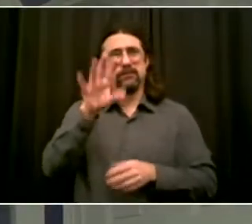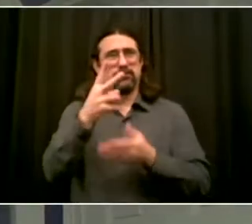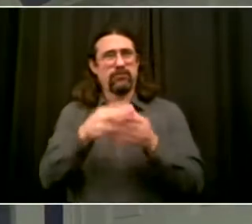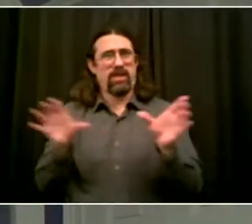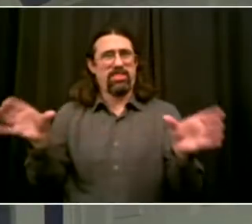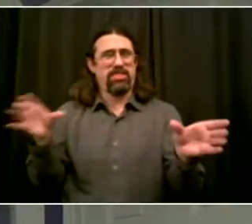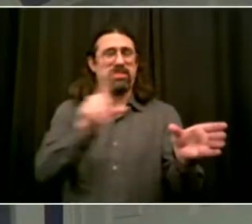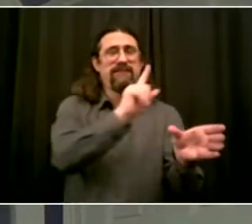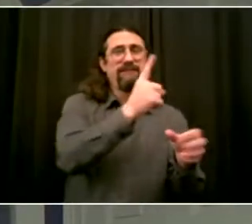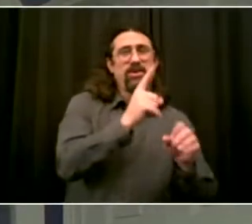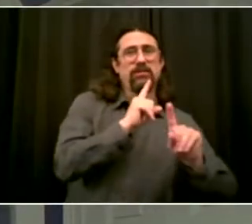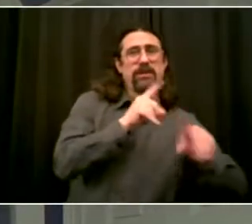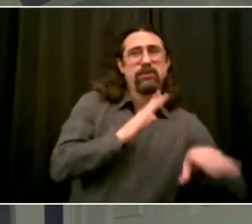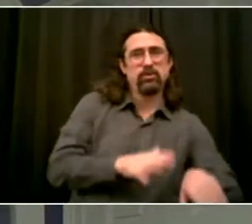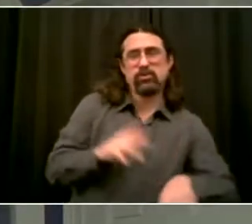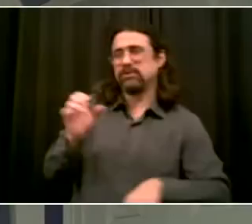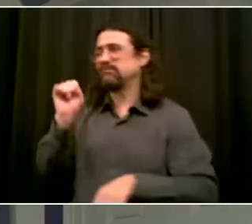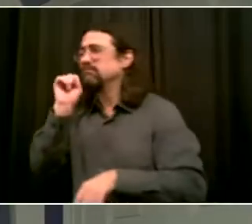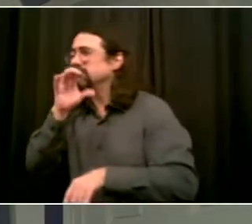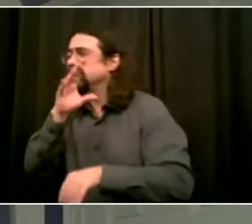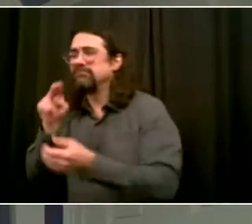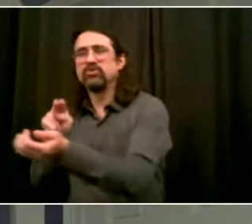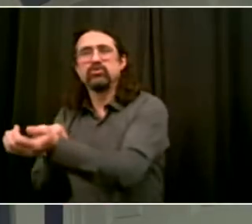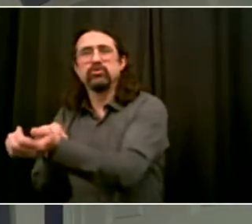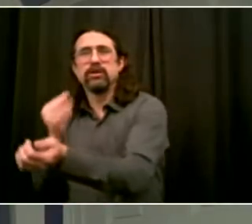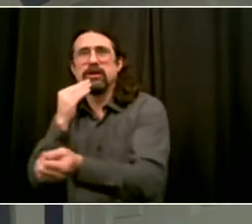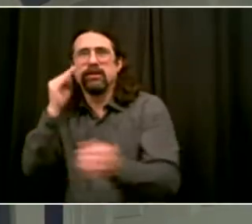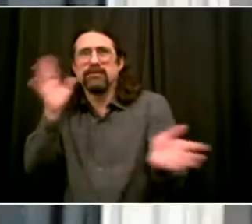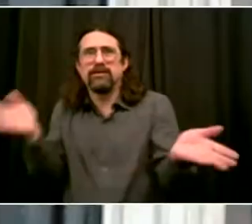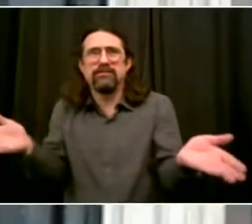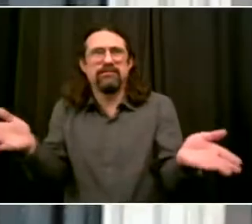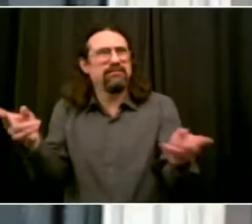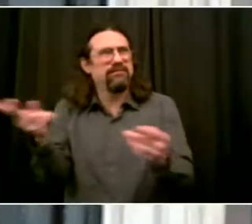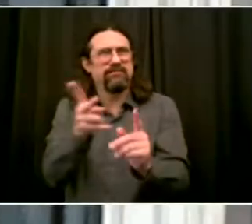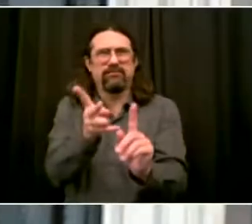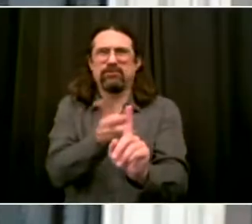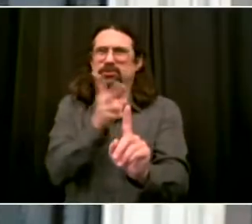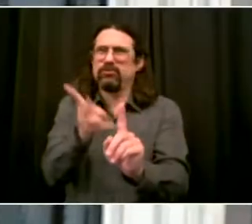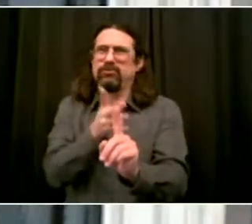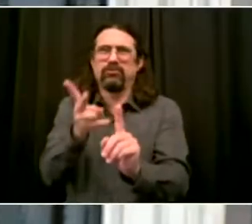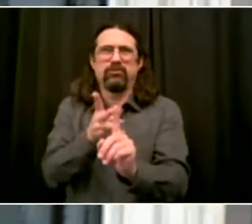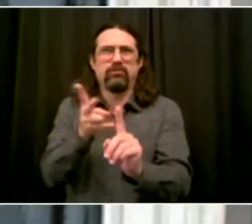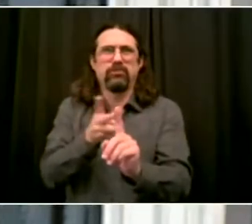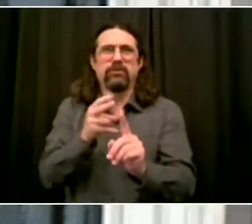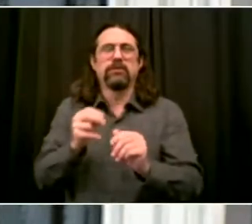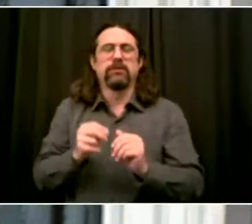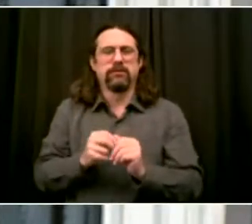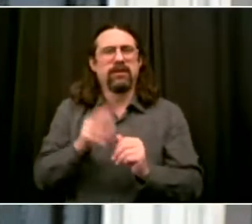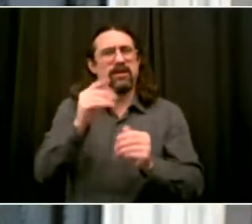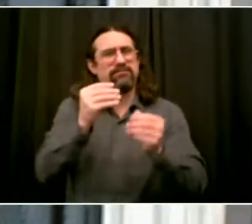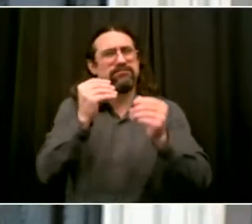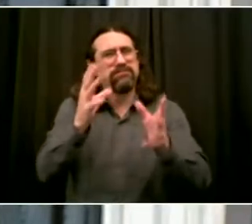ABLE TO GET MORE AND MORE. BUT WE'LL FIGURE IT OUT RIGHT AWAY, FIGURE OUT THE PRIORITIES WITH THE STATE AND WE'LL GET